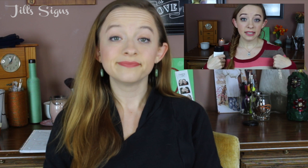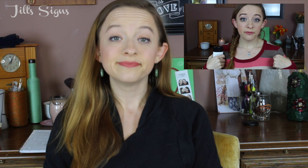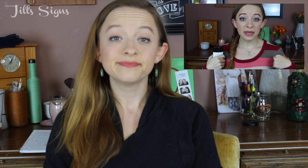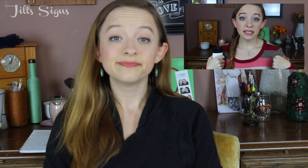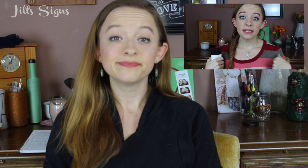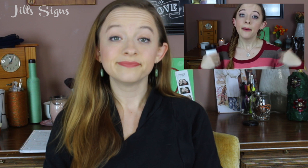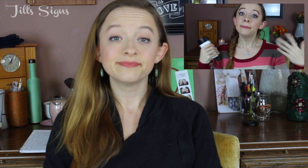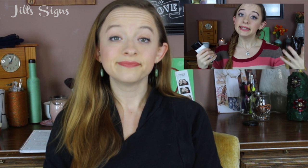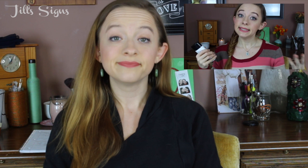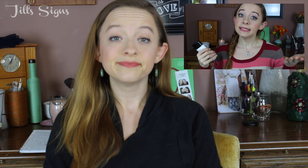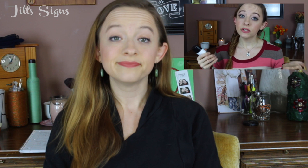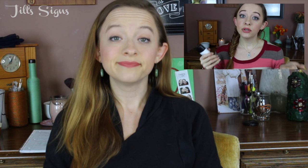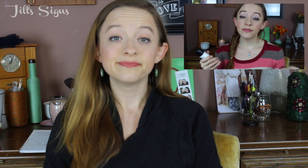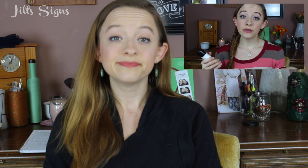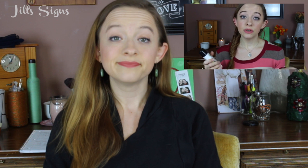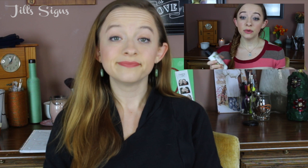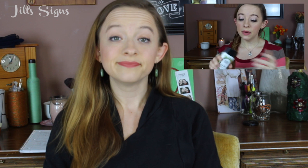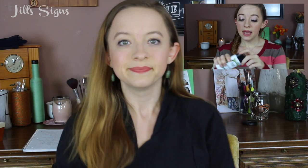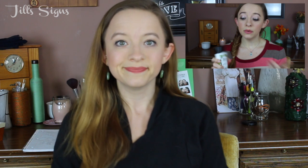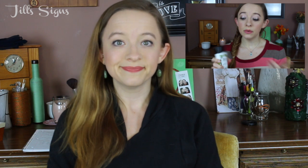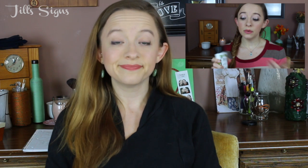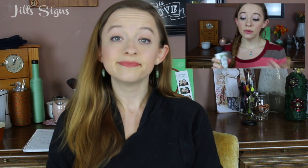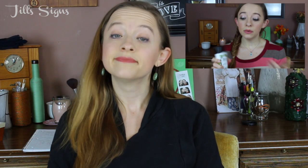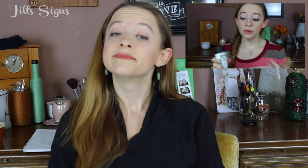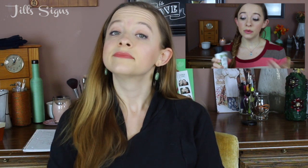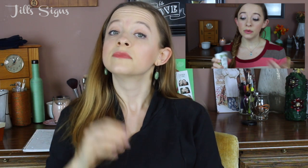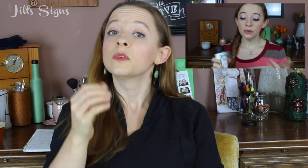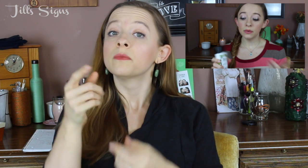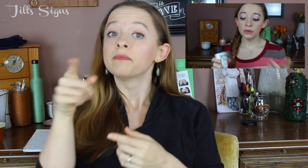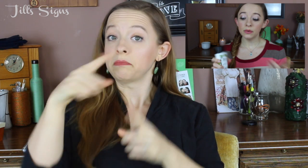sensitive pits, but it is good for you...."